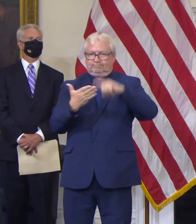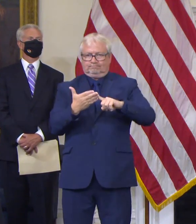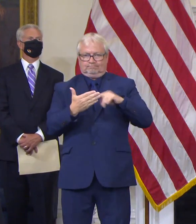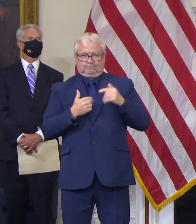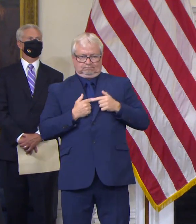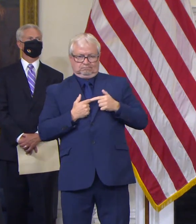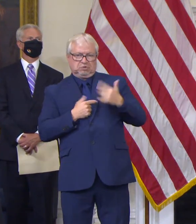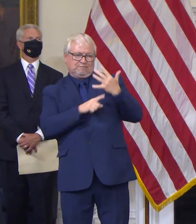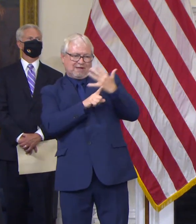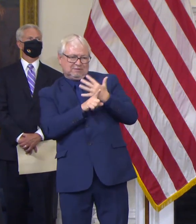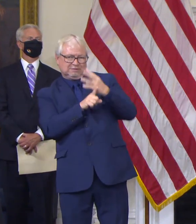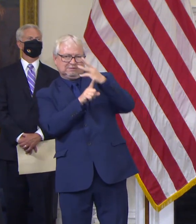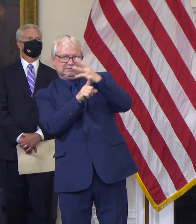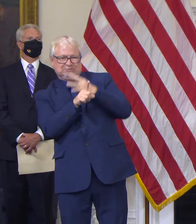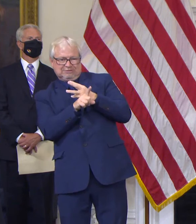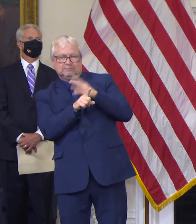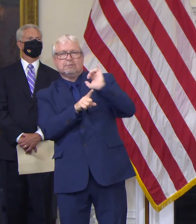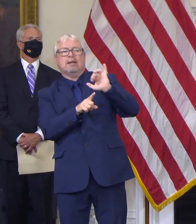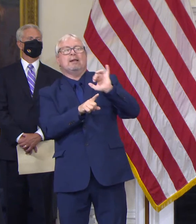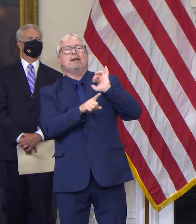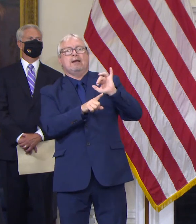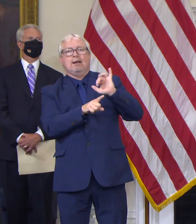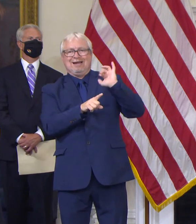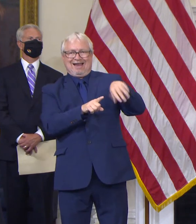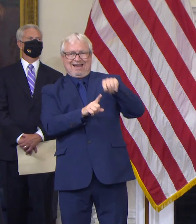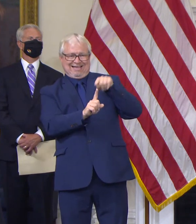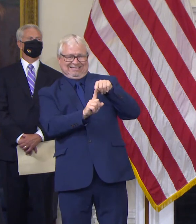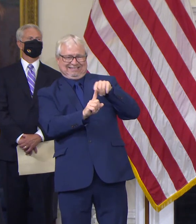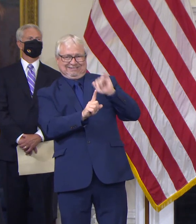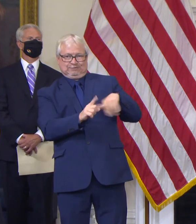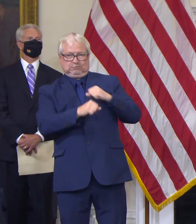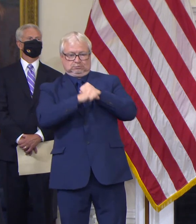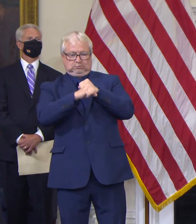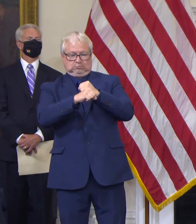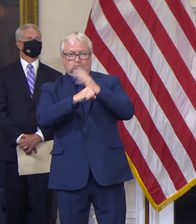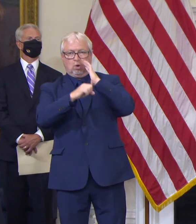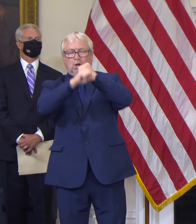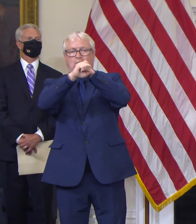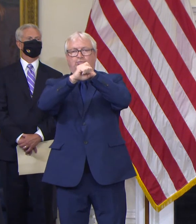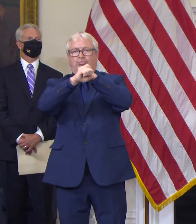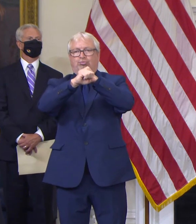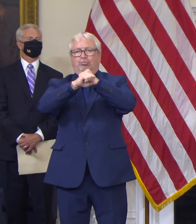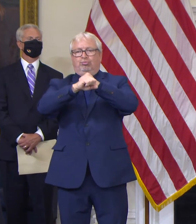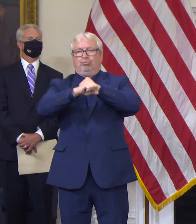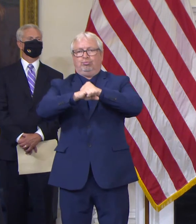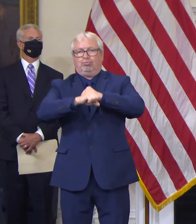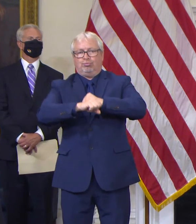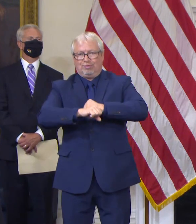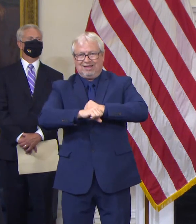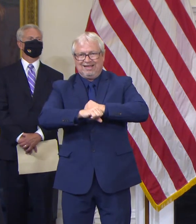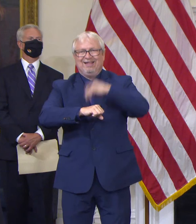because we're finding people after 4, 5, 6 months, it starts to drop off. We started vaccinating people 9 months ago.